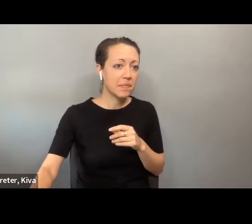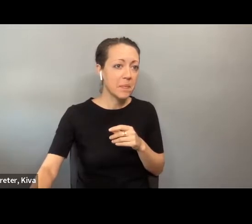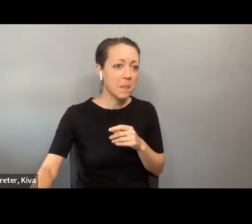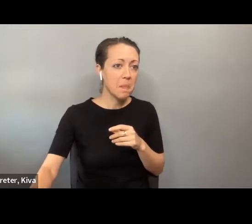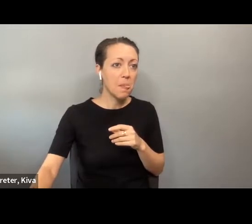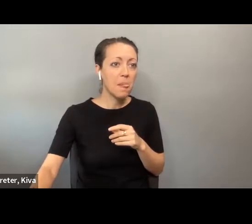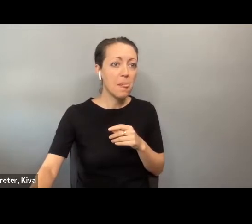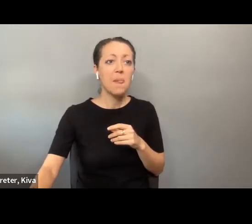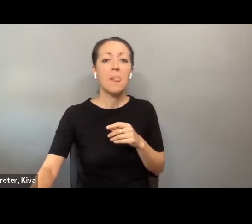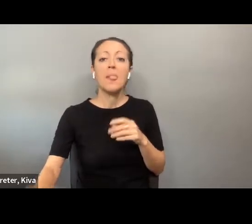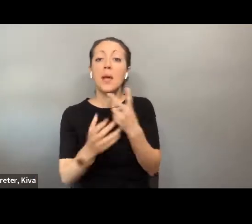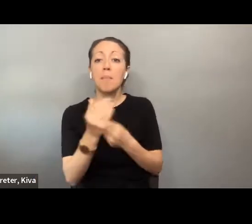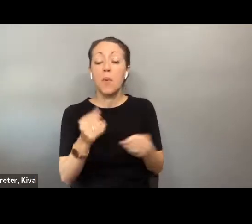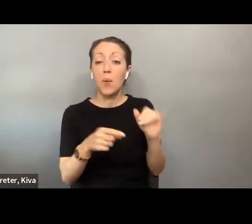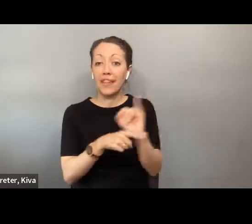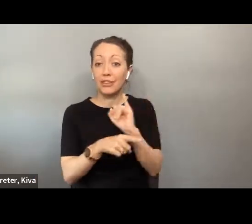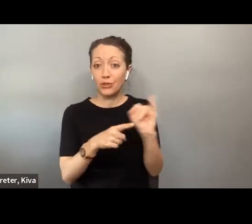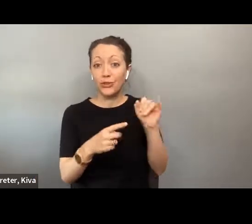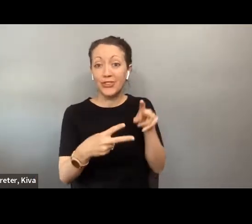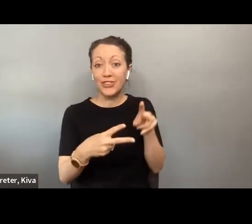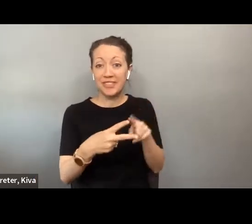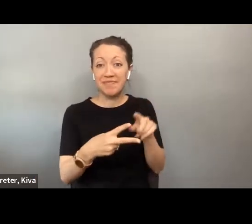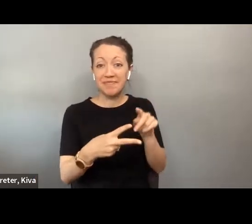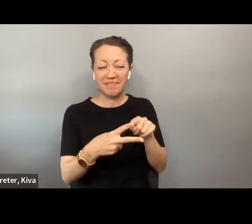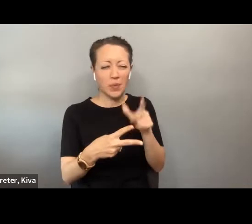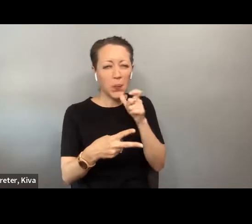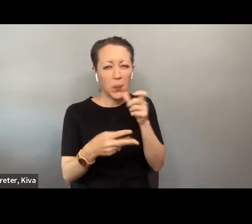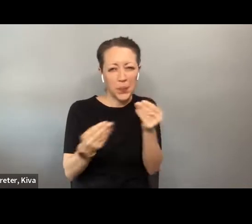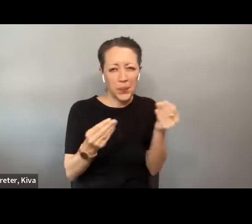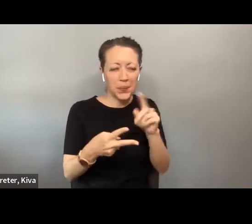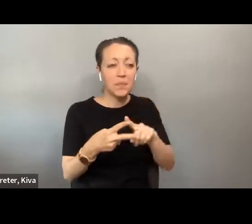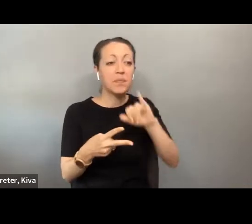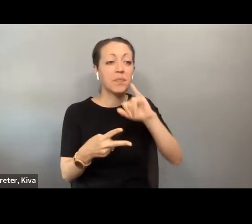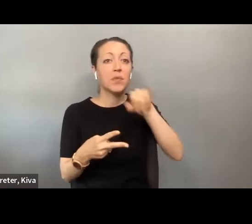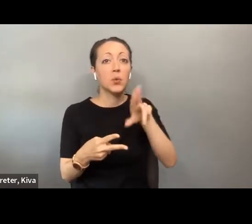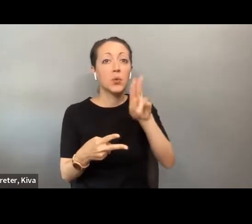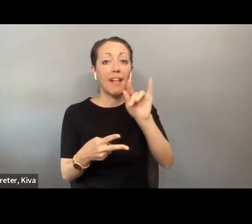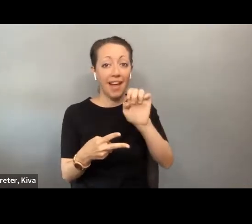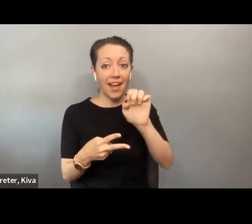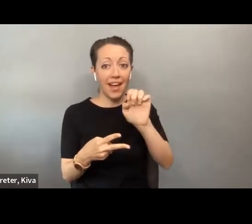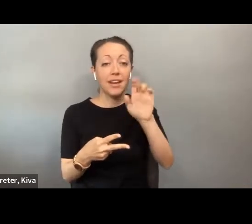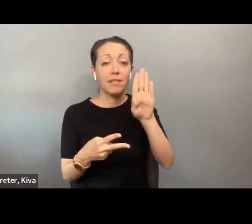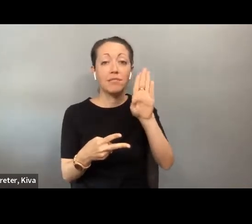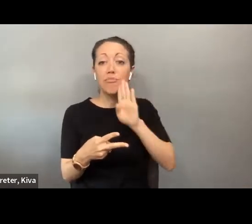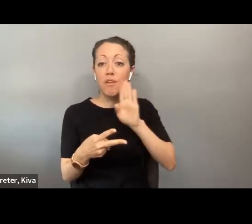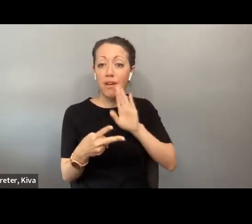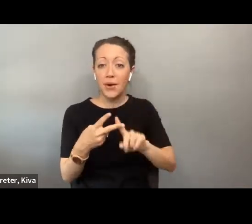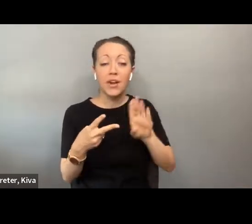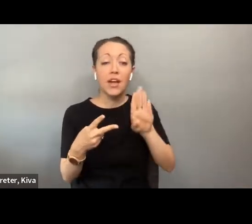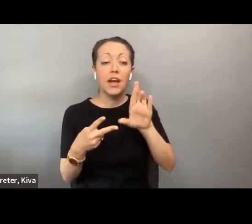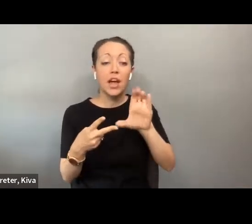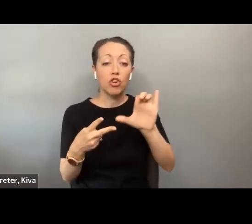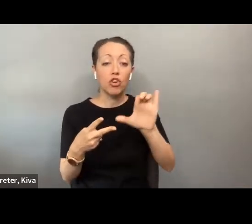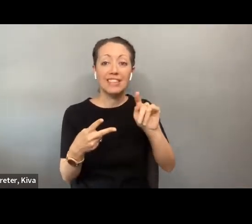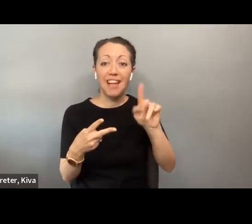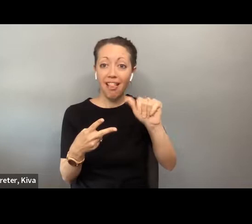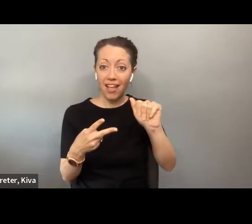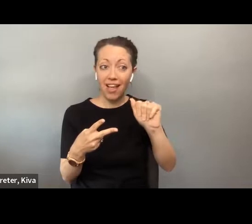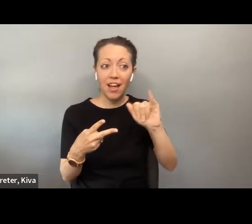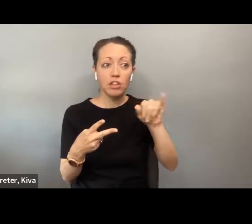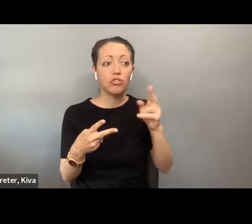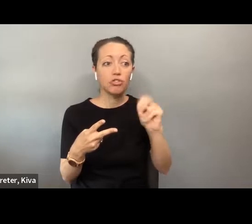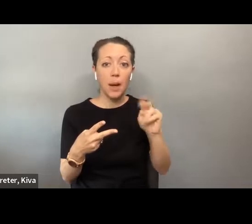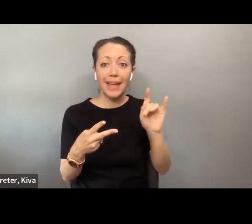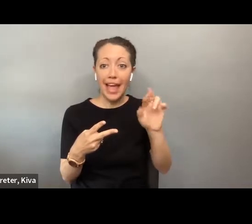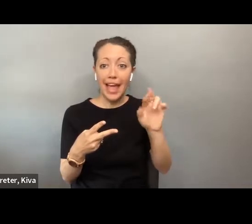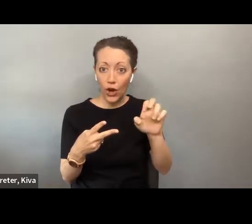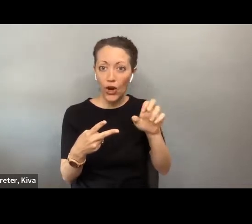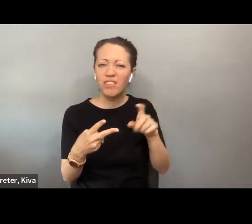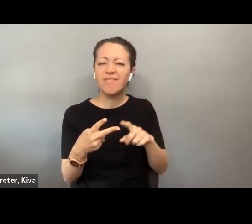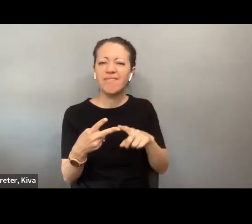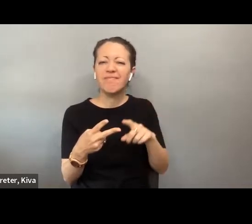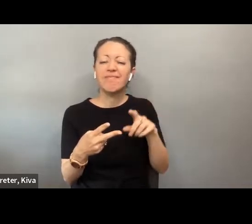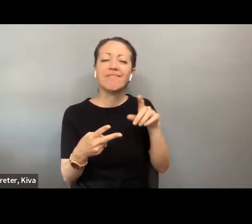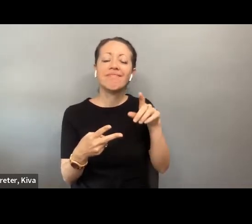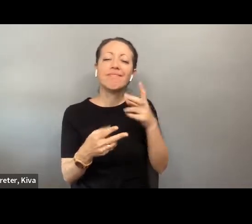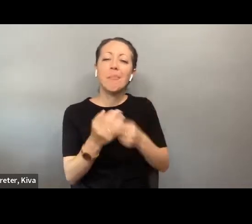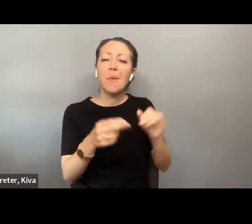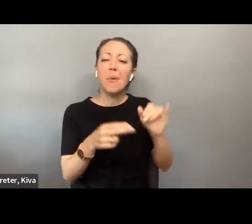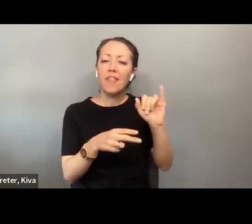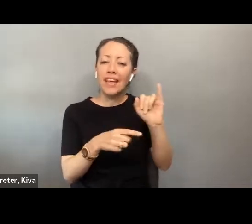Juliet Brown, who is about to earn her, and social work from Florida State, University, and Cristela, John Pierre, who is enrolled in the bachelor of social work program at Florida a and M.